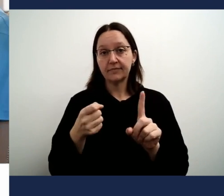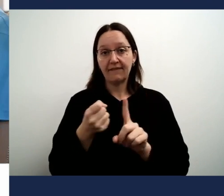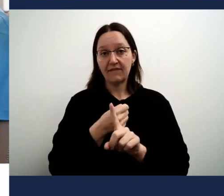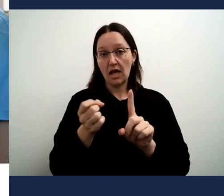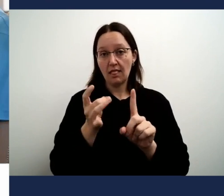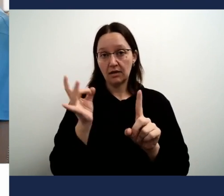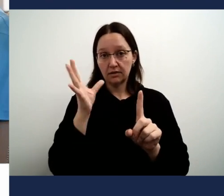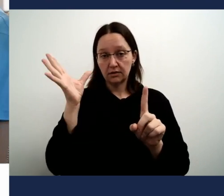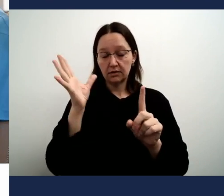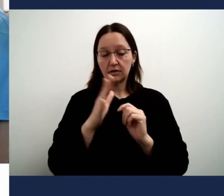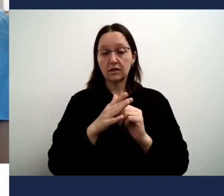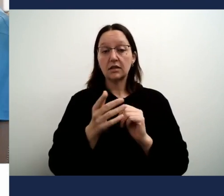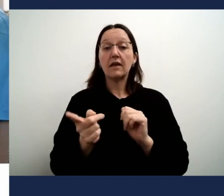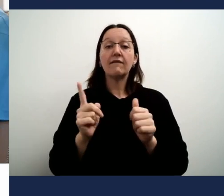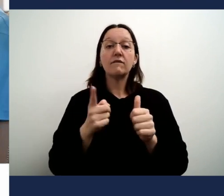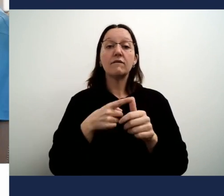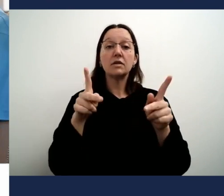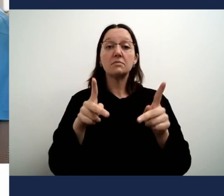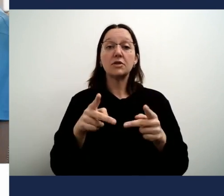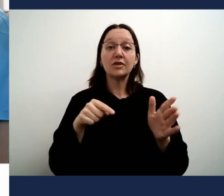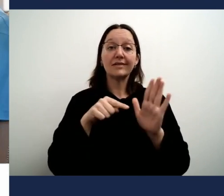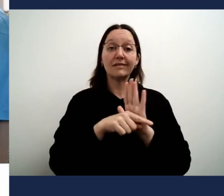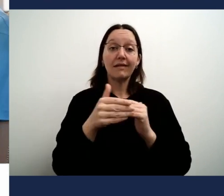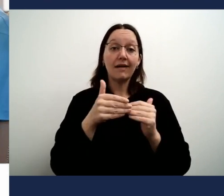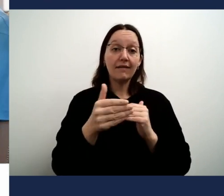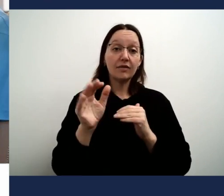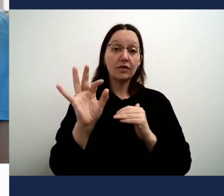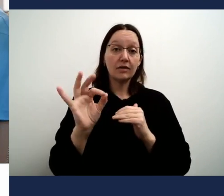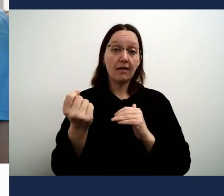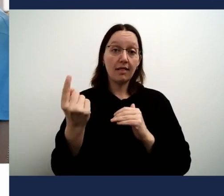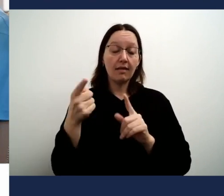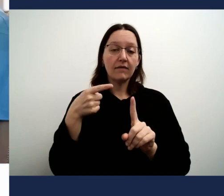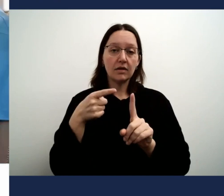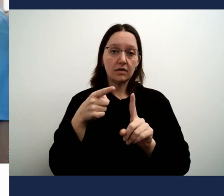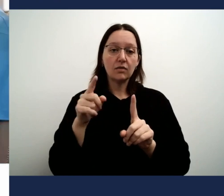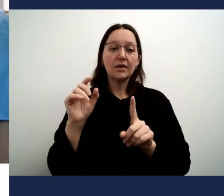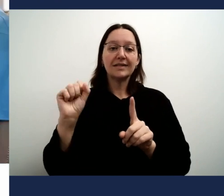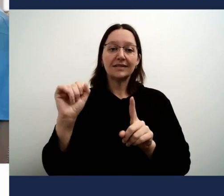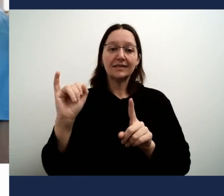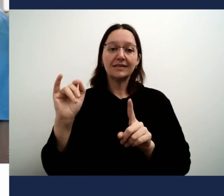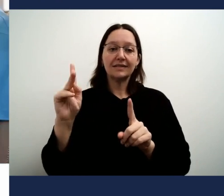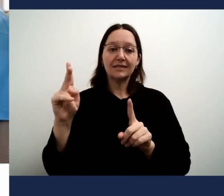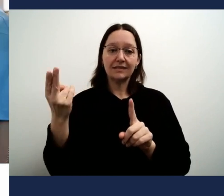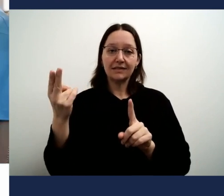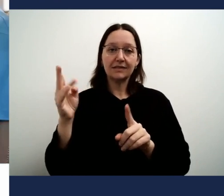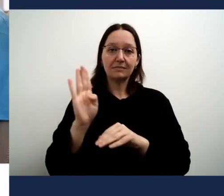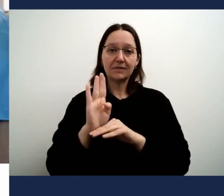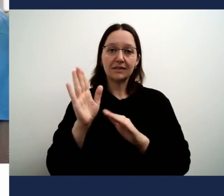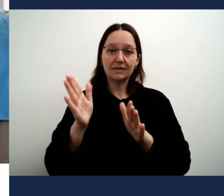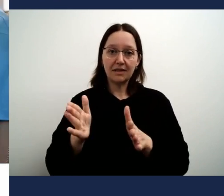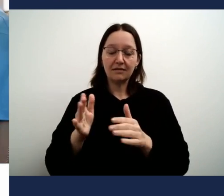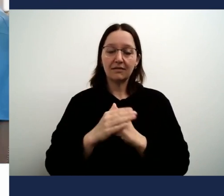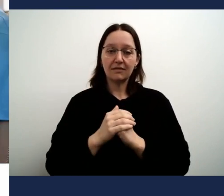islamophobia? Arabs are. So 63% of air bab Americans, I